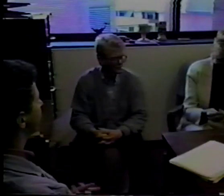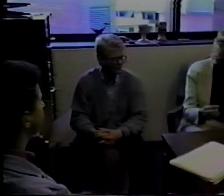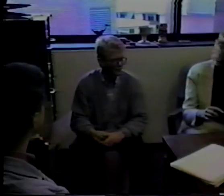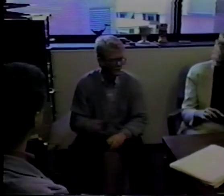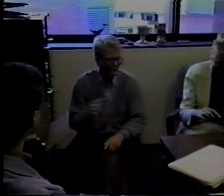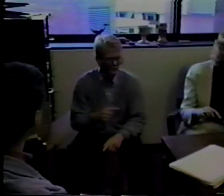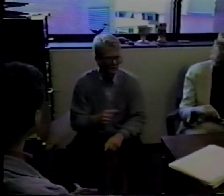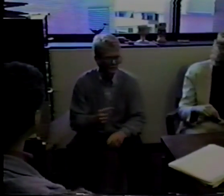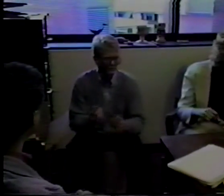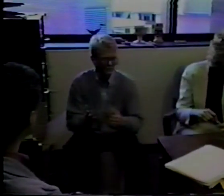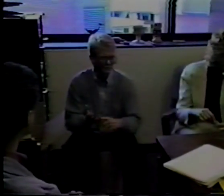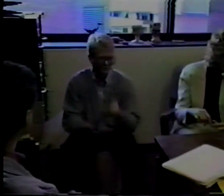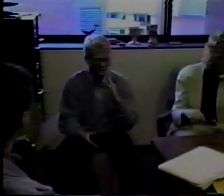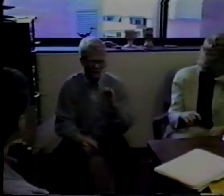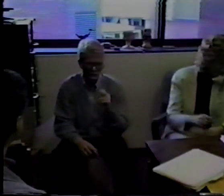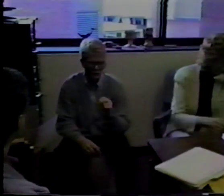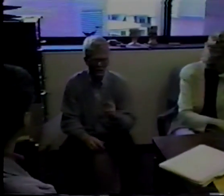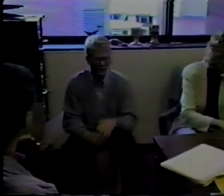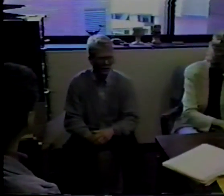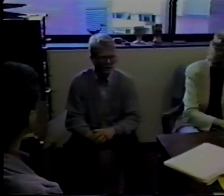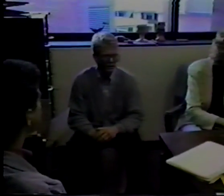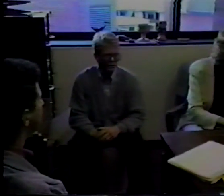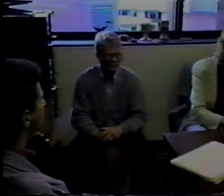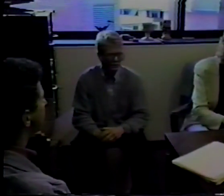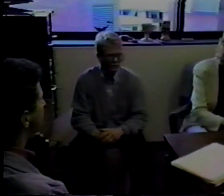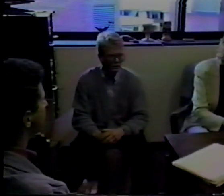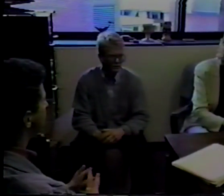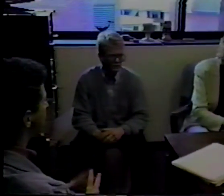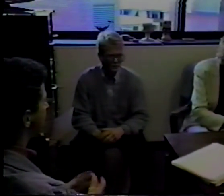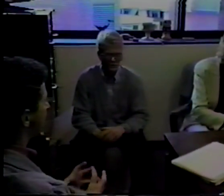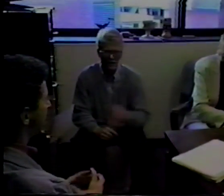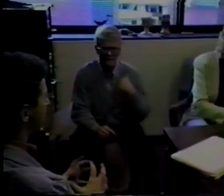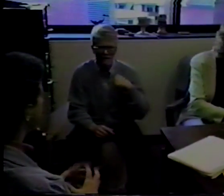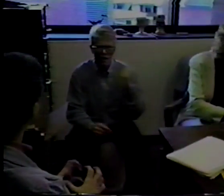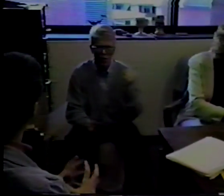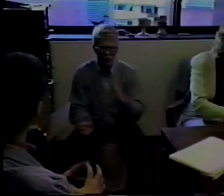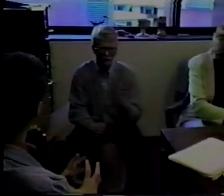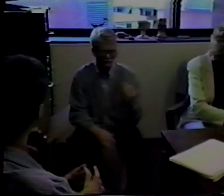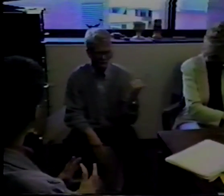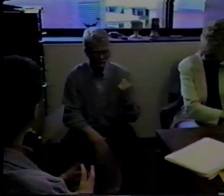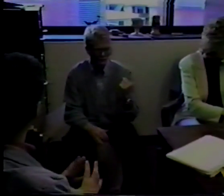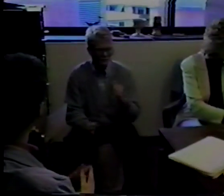No as it happens I made another arrangement. But let's do it another time soon.